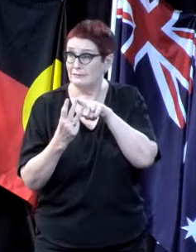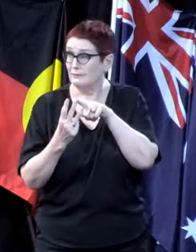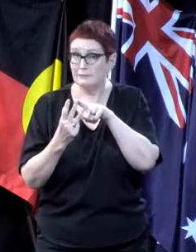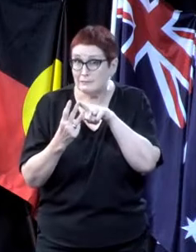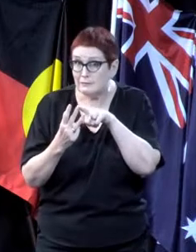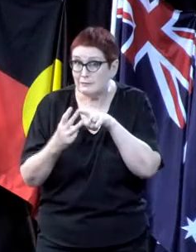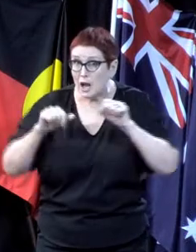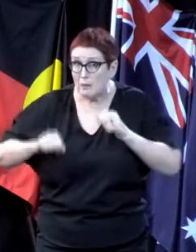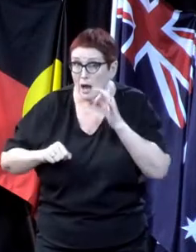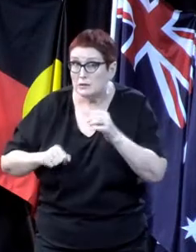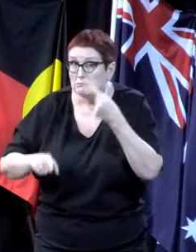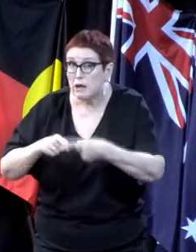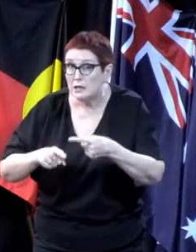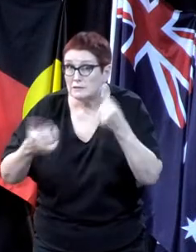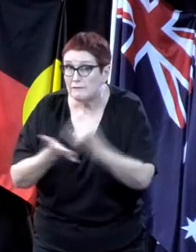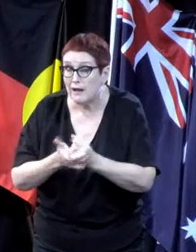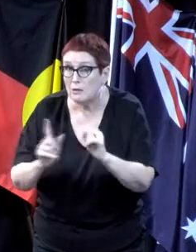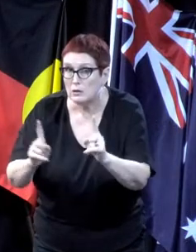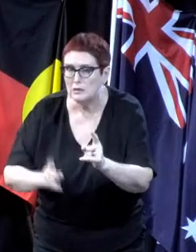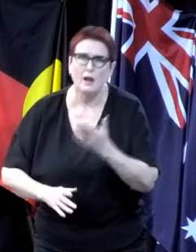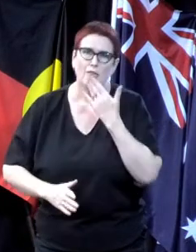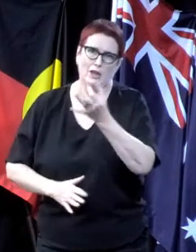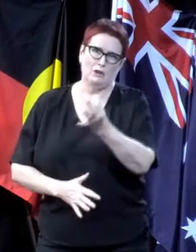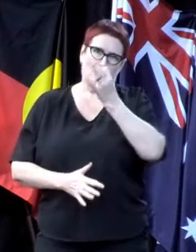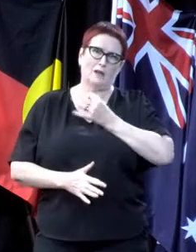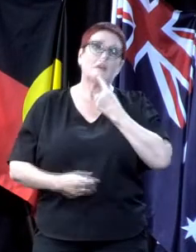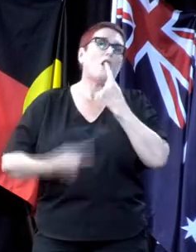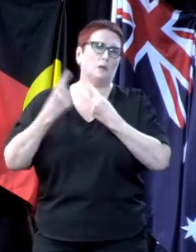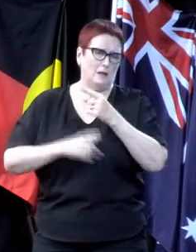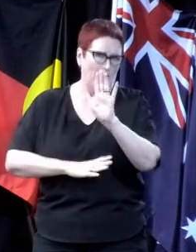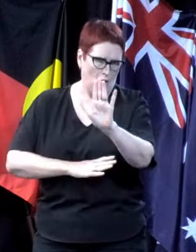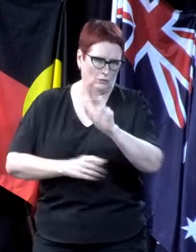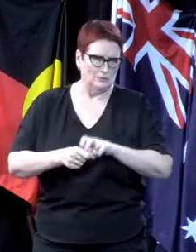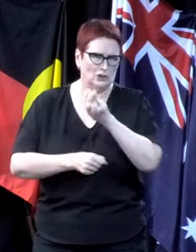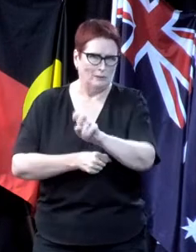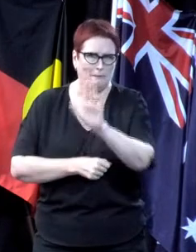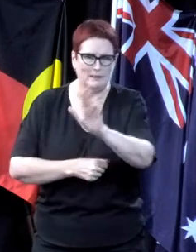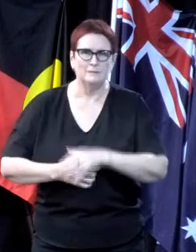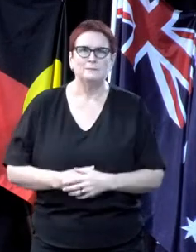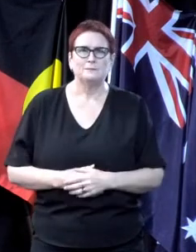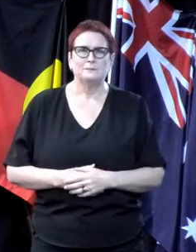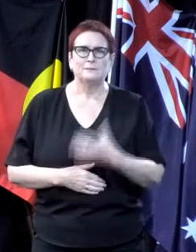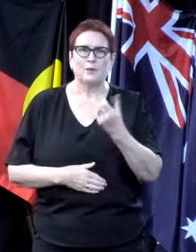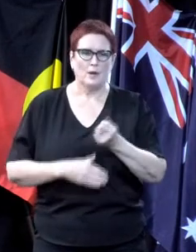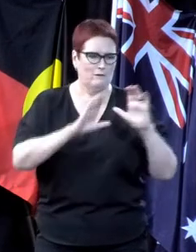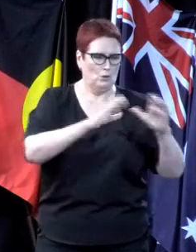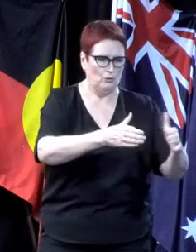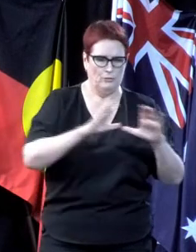How did you do? I'm going to tell you. Thank you for asking. So, then, we broke into small groups, and we did it across the school.